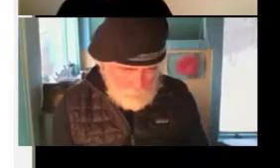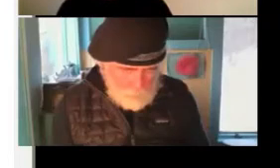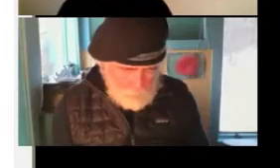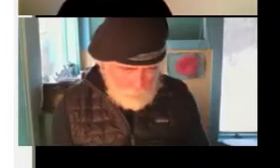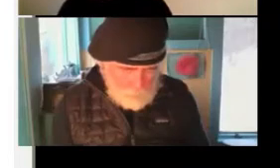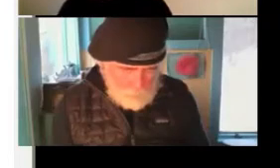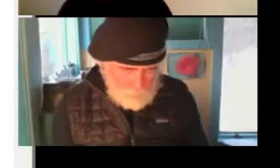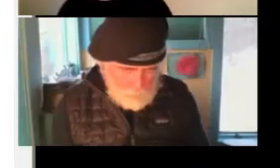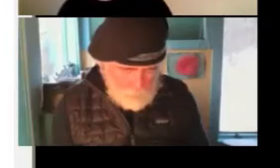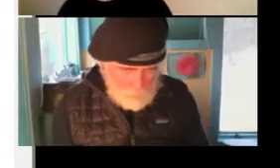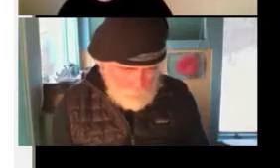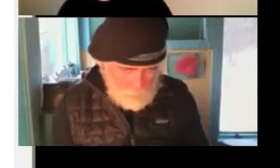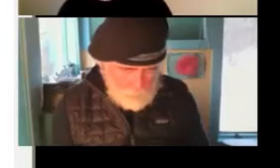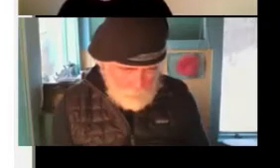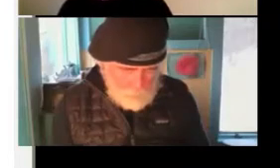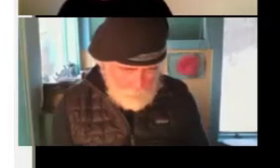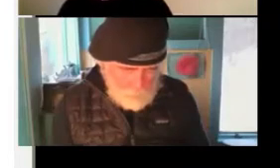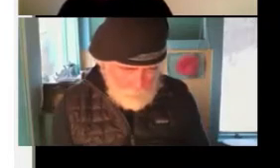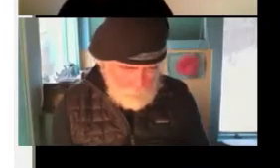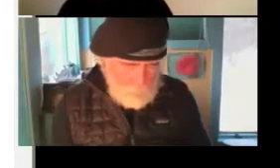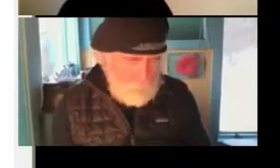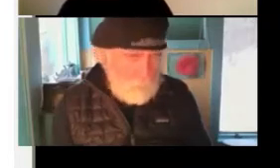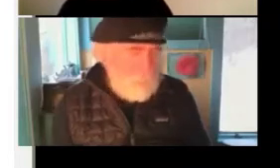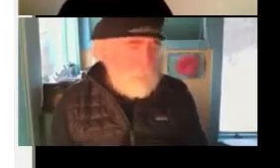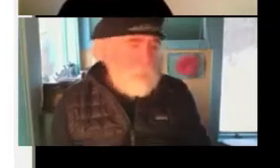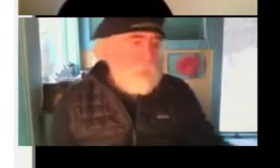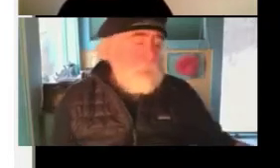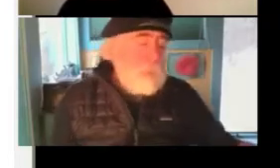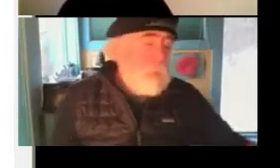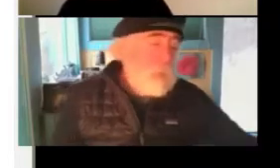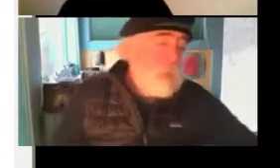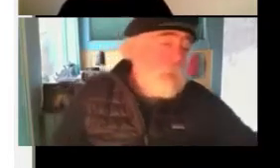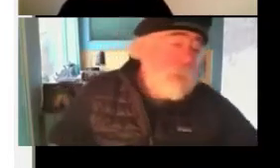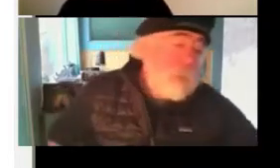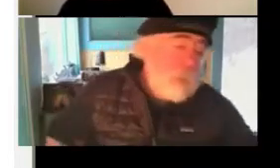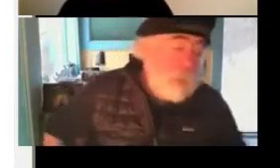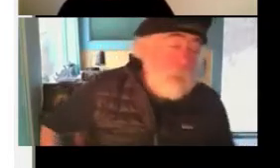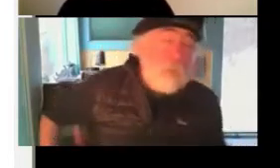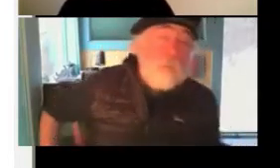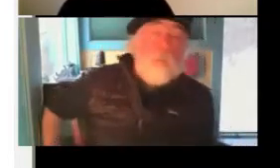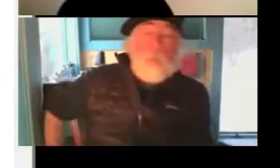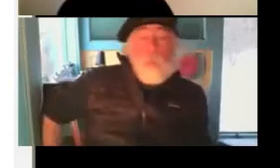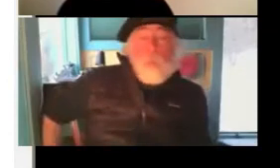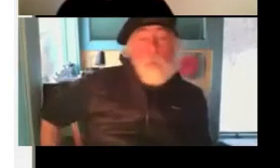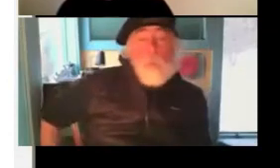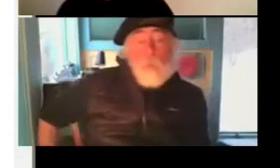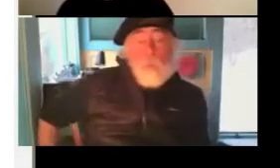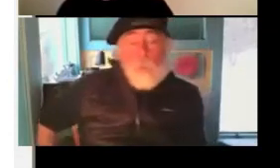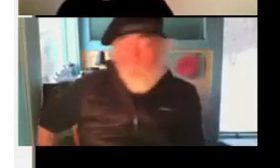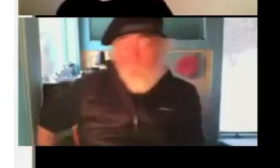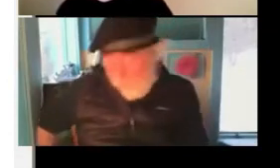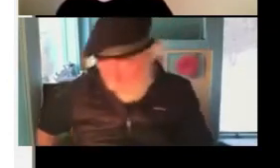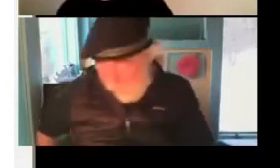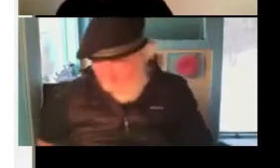you can combine your remaining expenses on one line and describe them as other. So for the purpose of this exercise,